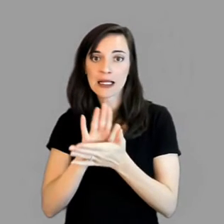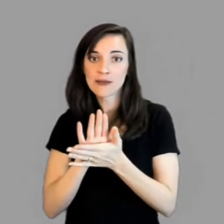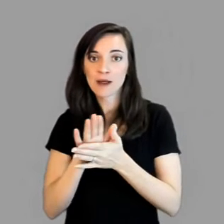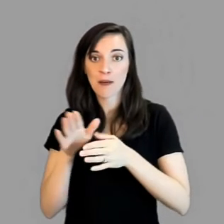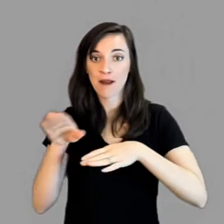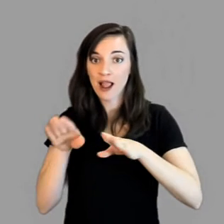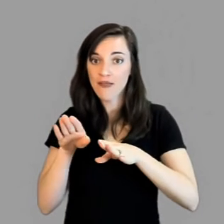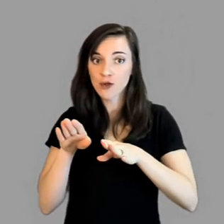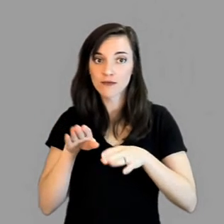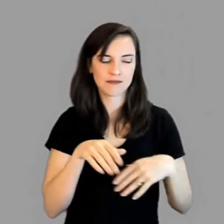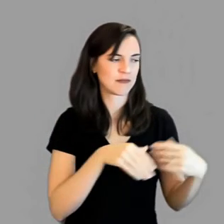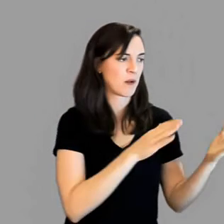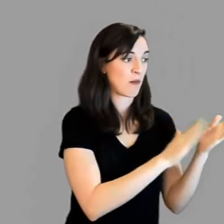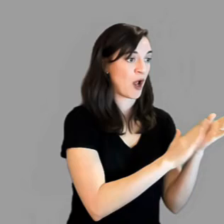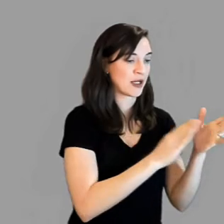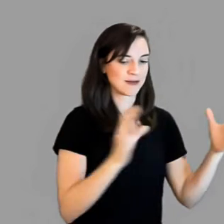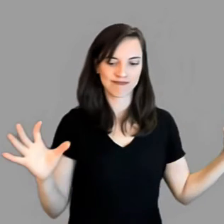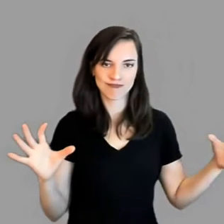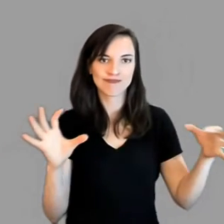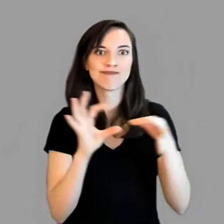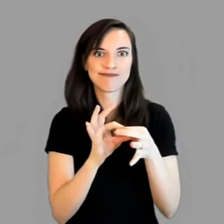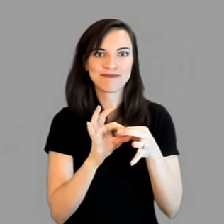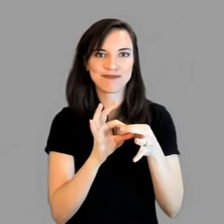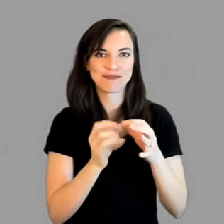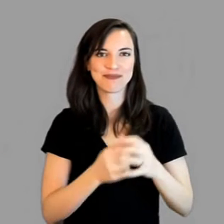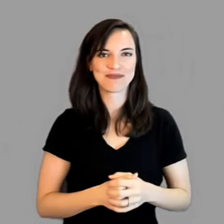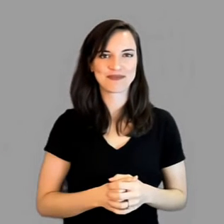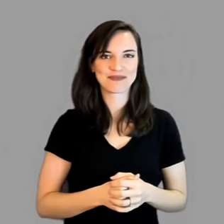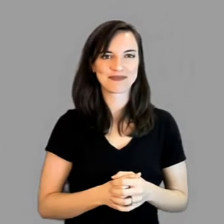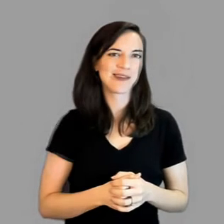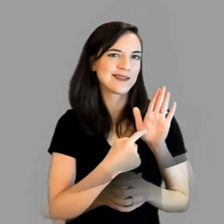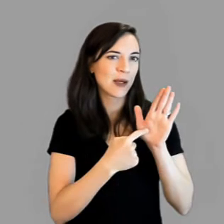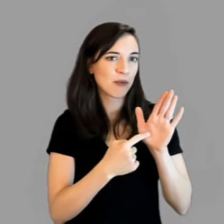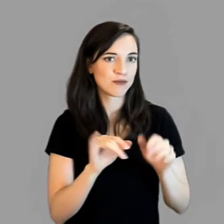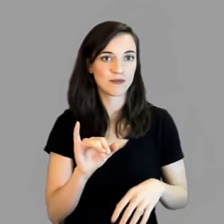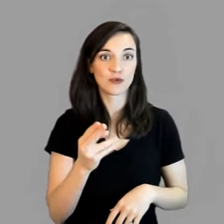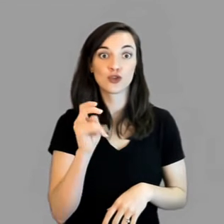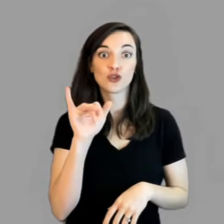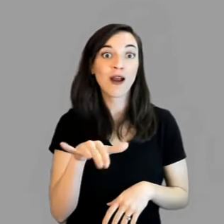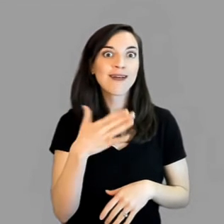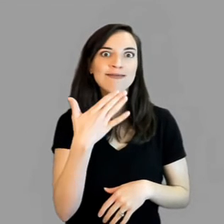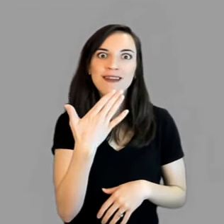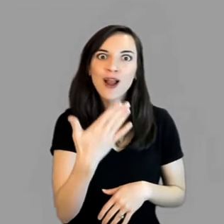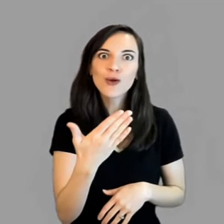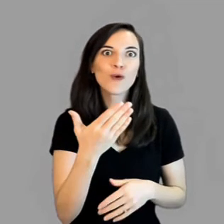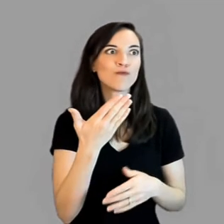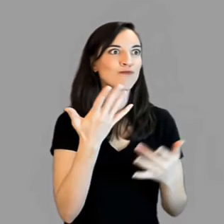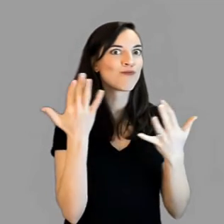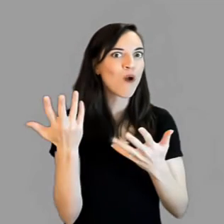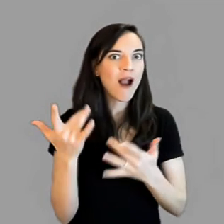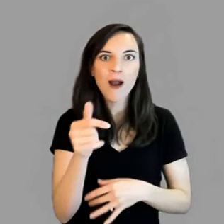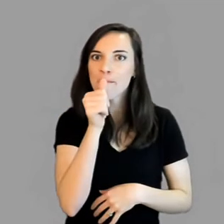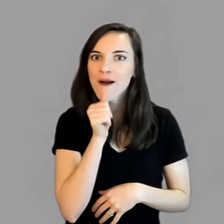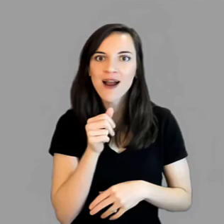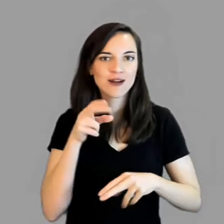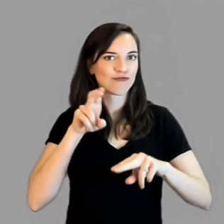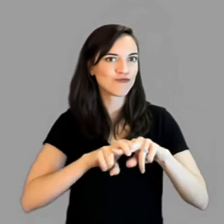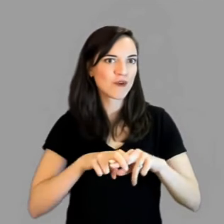behavior. For example: “Johnny, thank you for waiting patiently with your hand raised.”